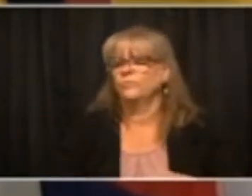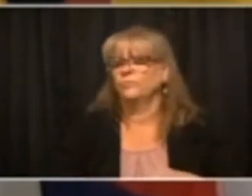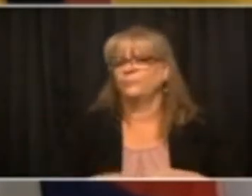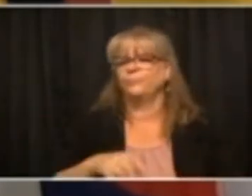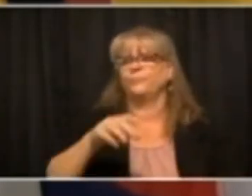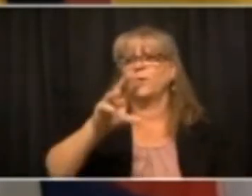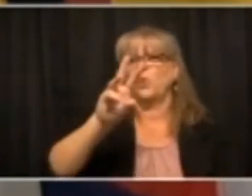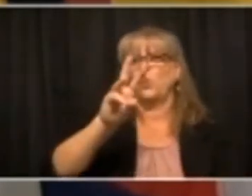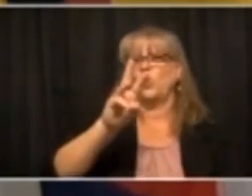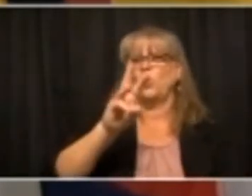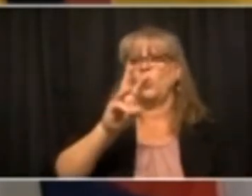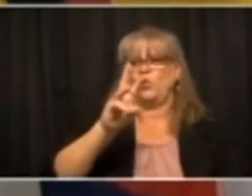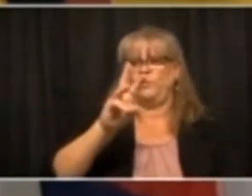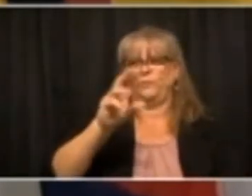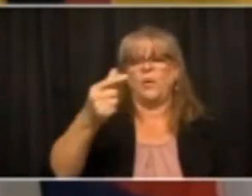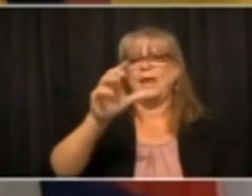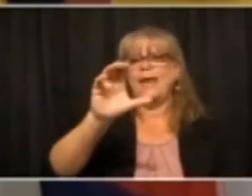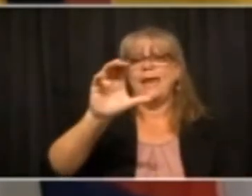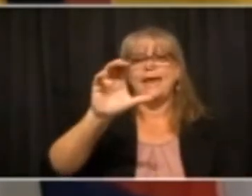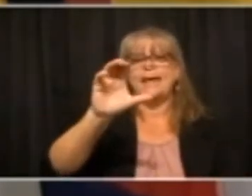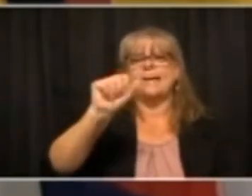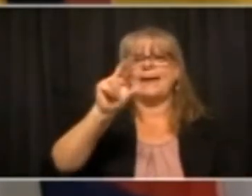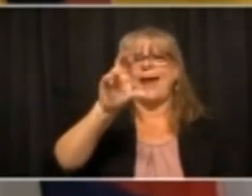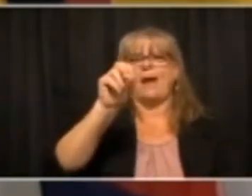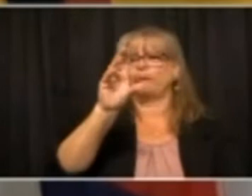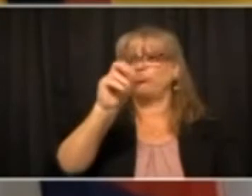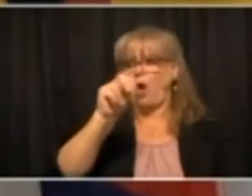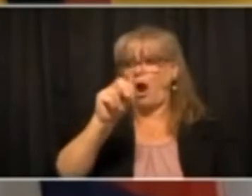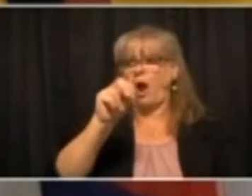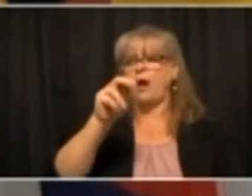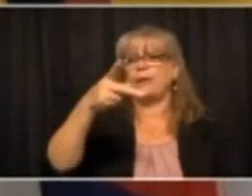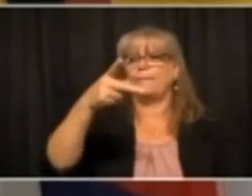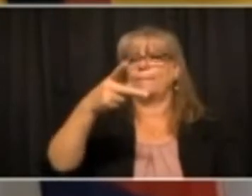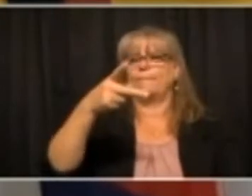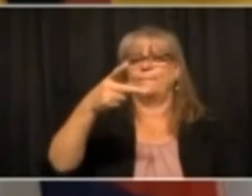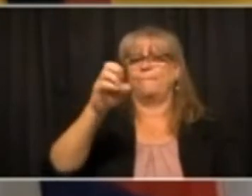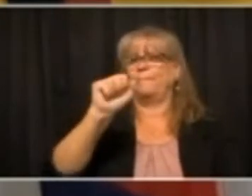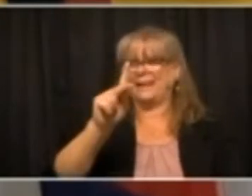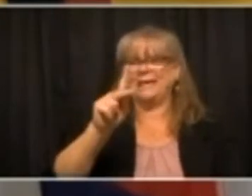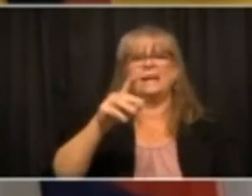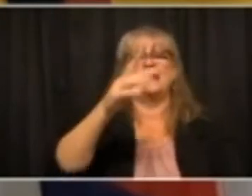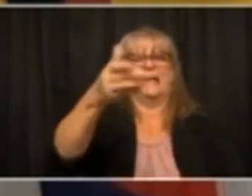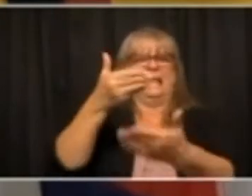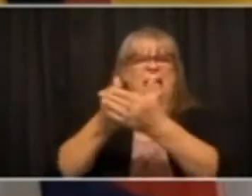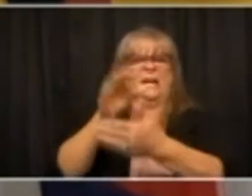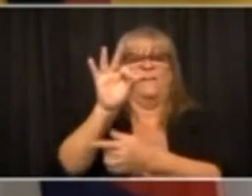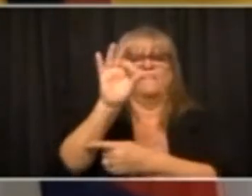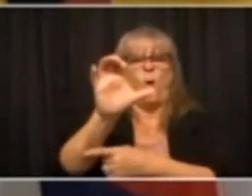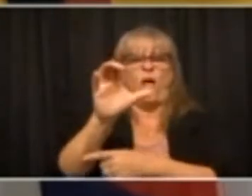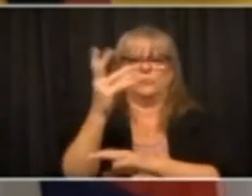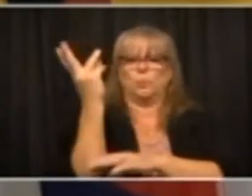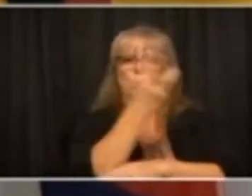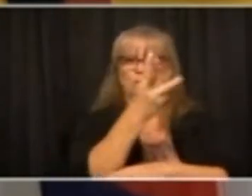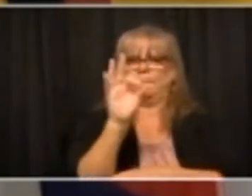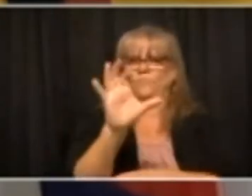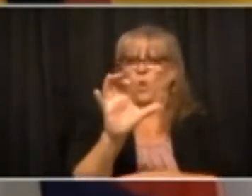mostly on federal land as as all of these are grizzly creek fire mostly u.s forest service land